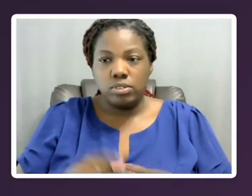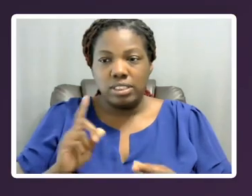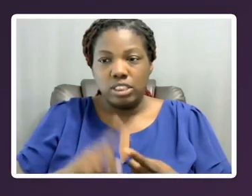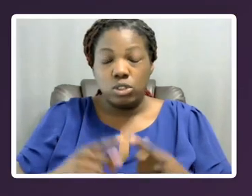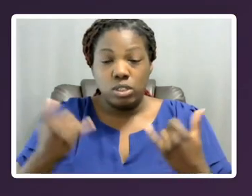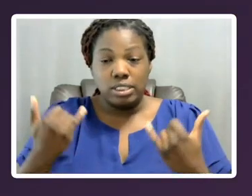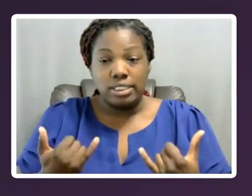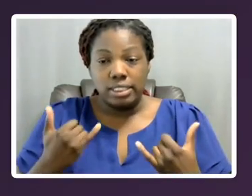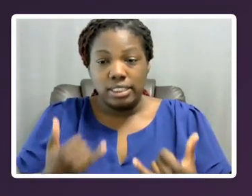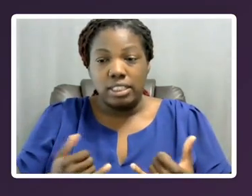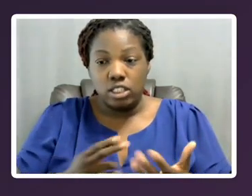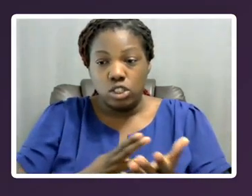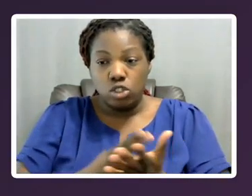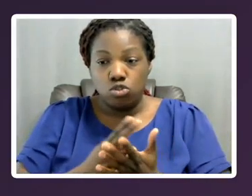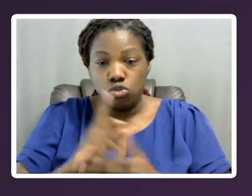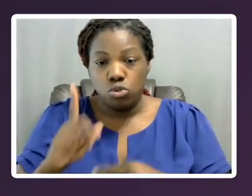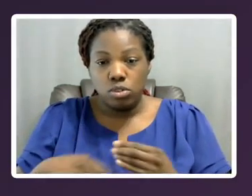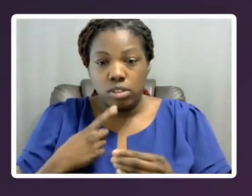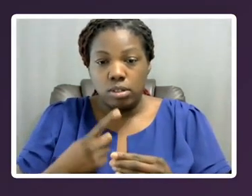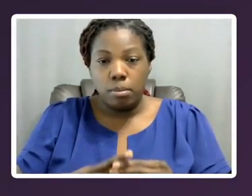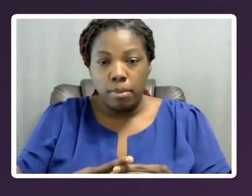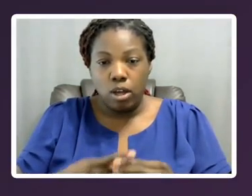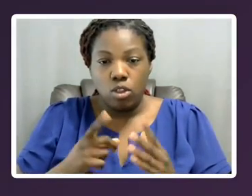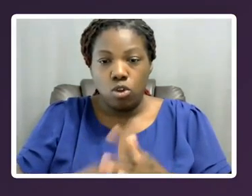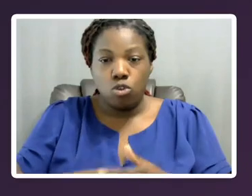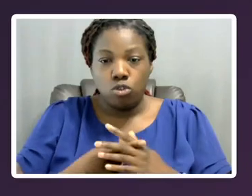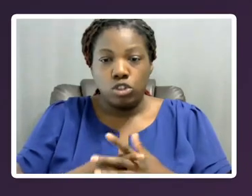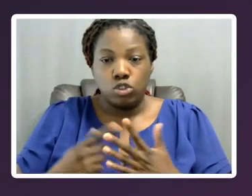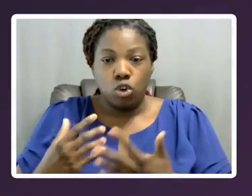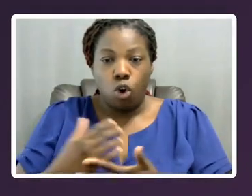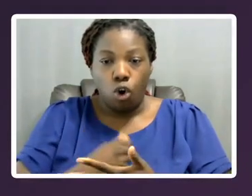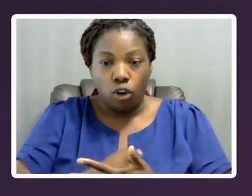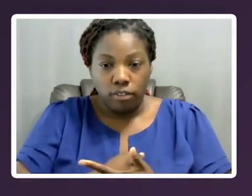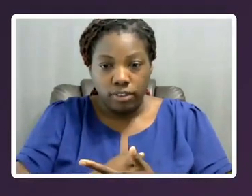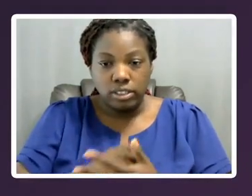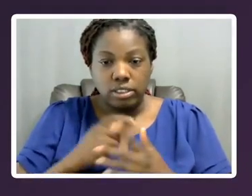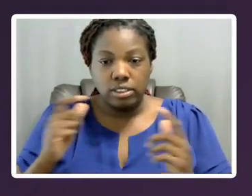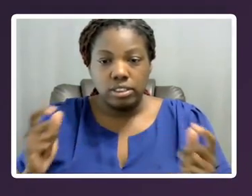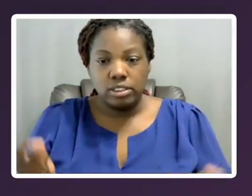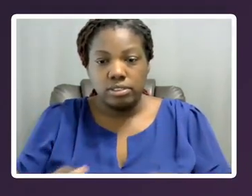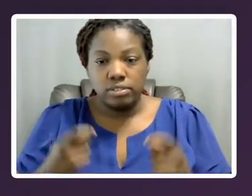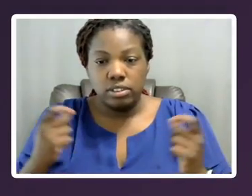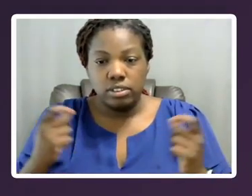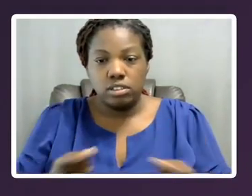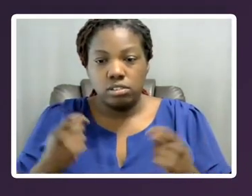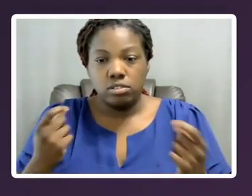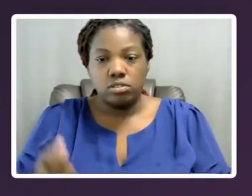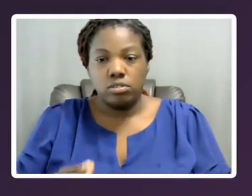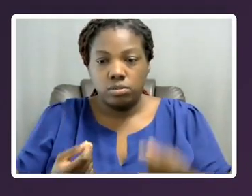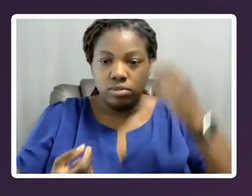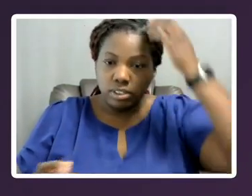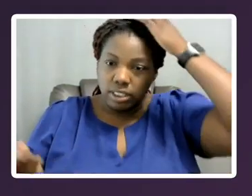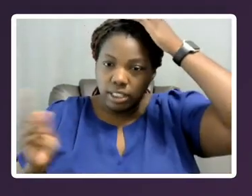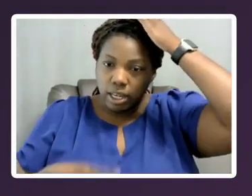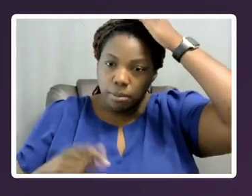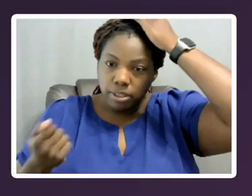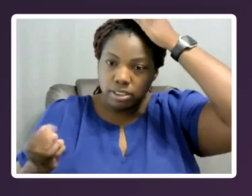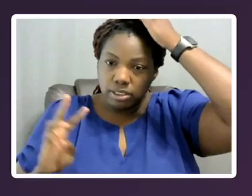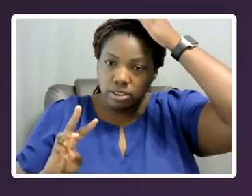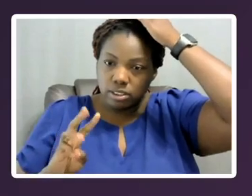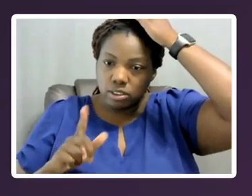original harvest festival that occurred in Plymouth in 1621 is really important because